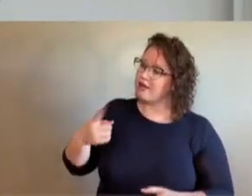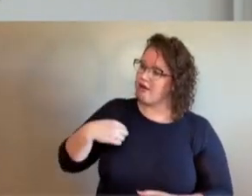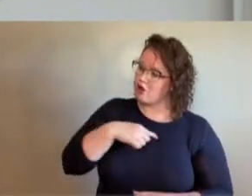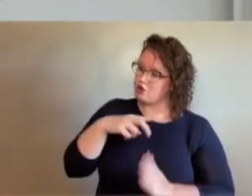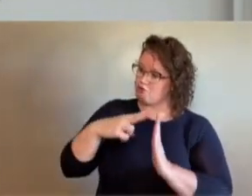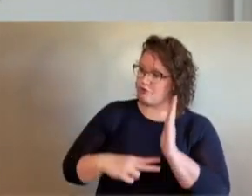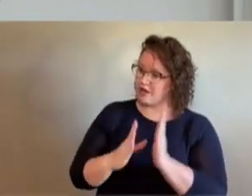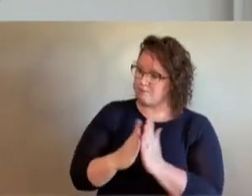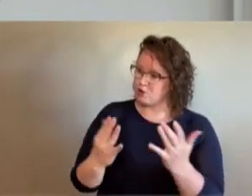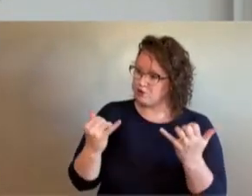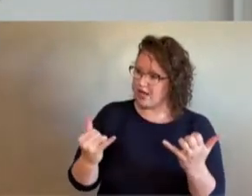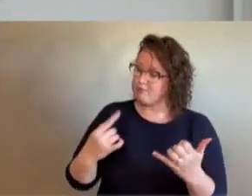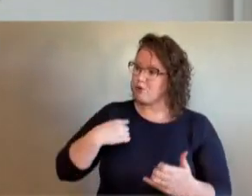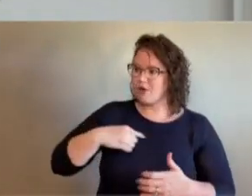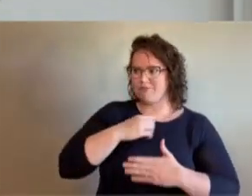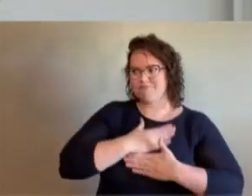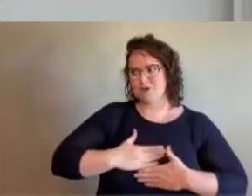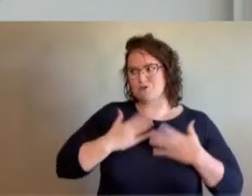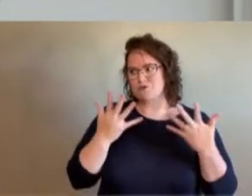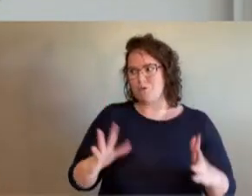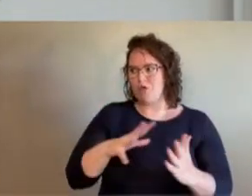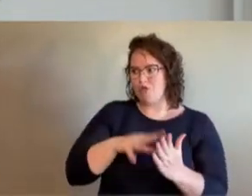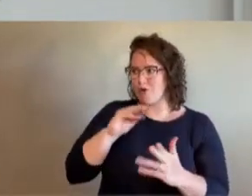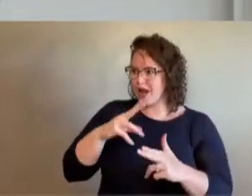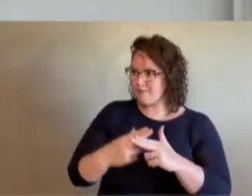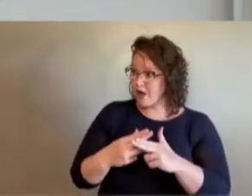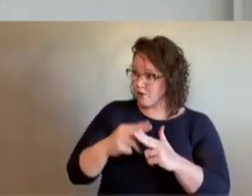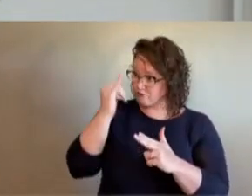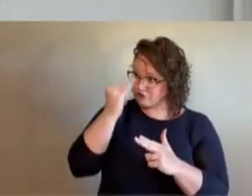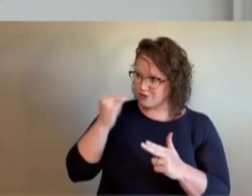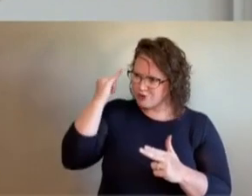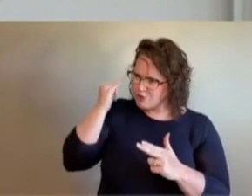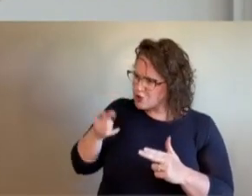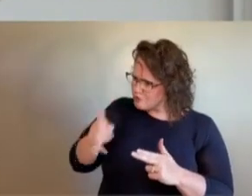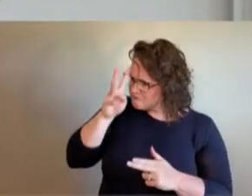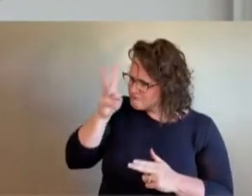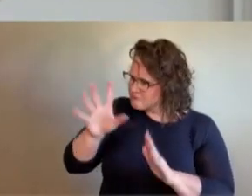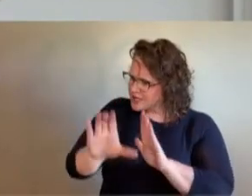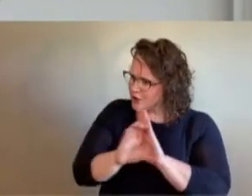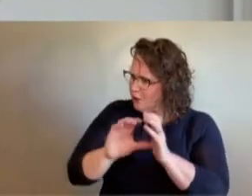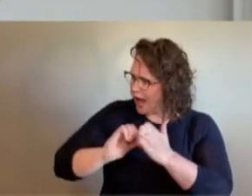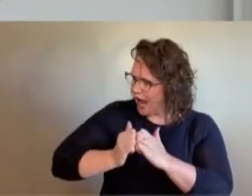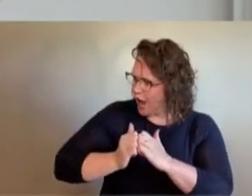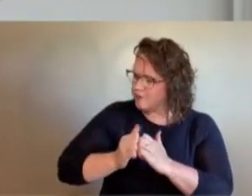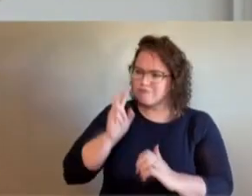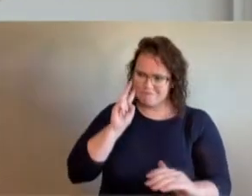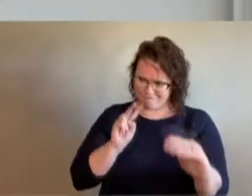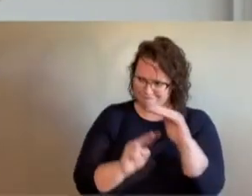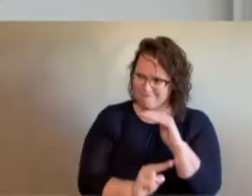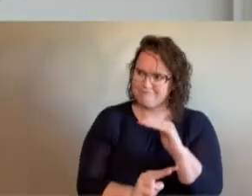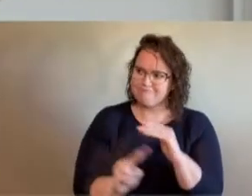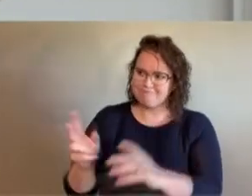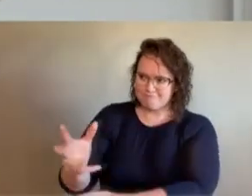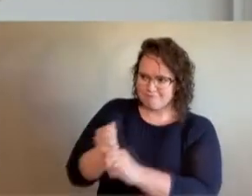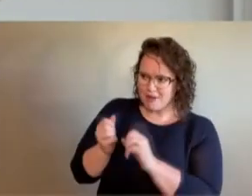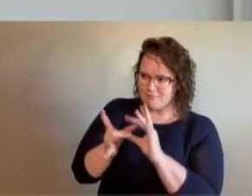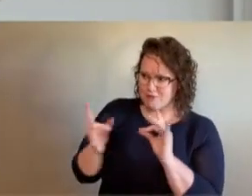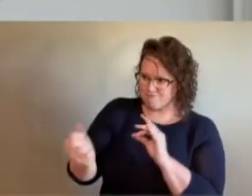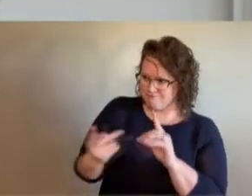We are going to reread the letter and make sure that it makes sense. "Dear Mr. Annis, thank you for letting us read your book today.